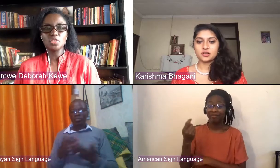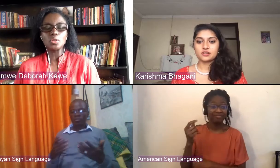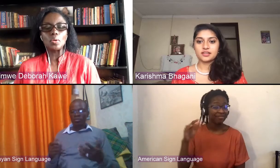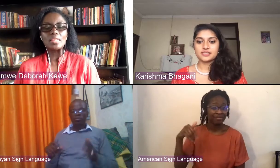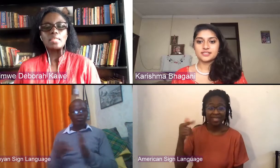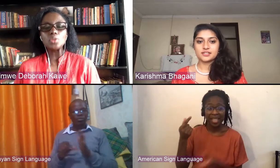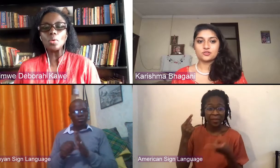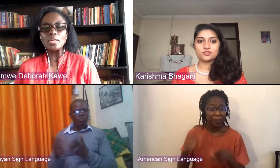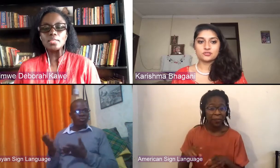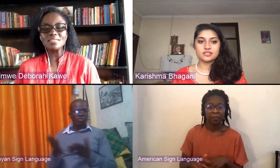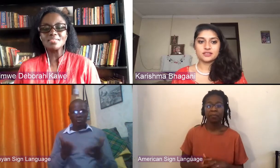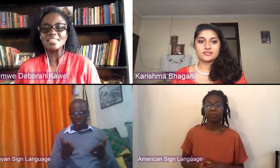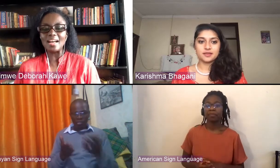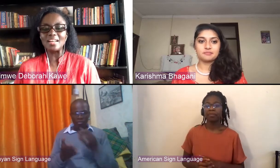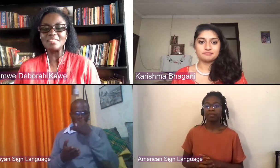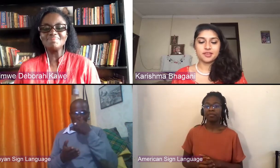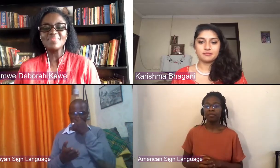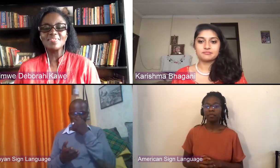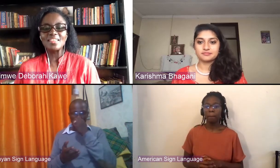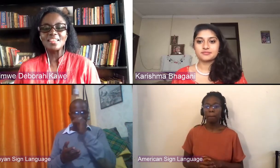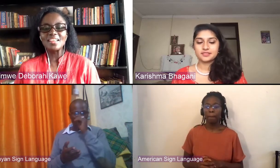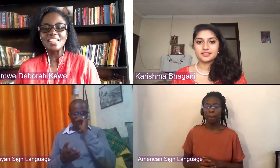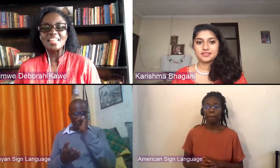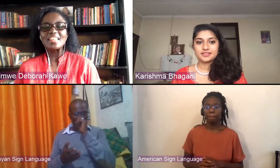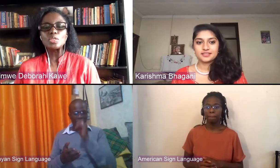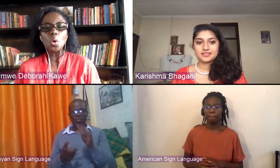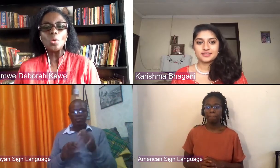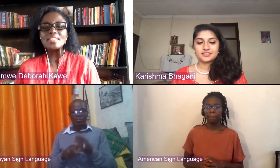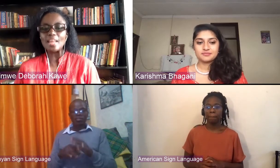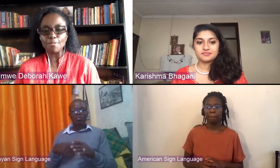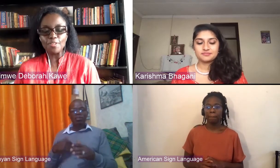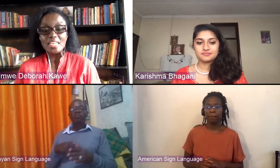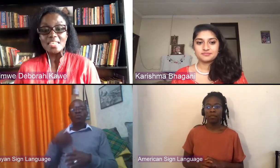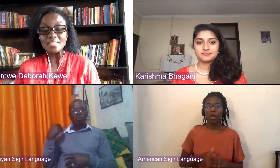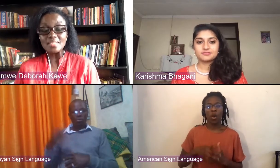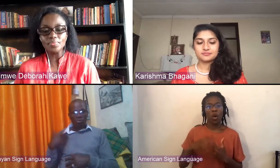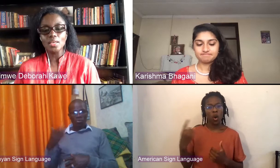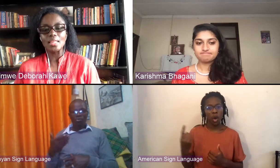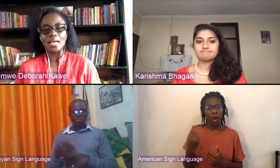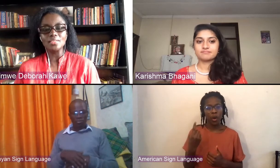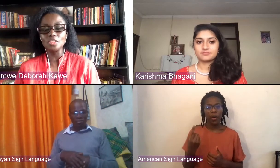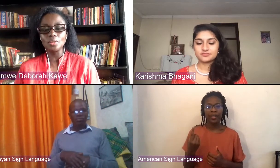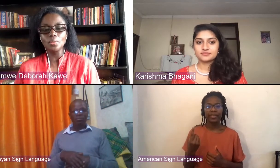So there's always, yeah. It's always that fear that, you know,